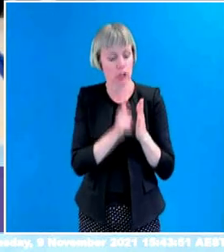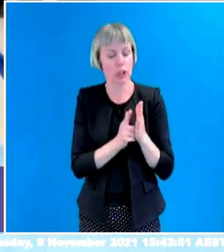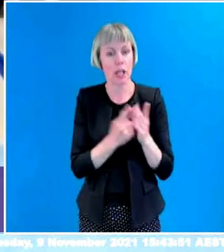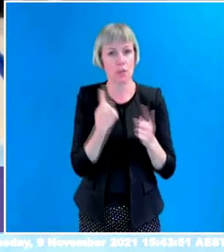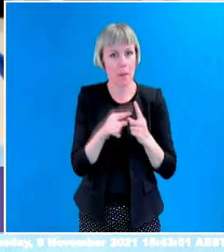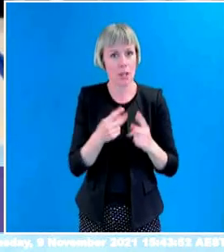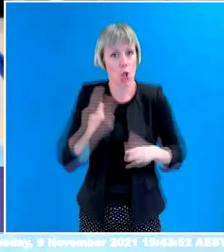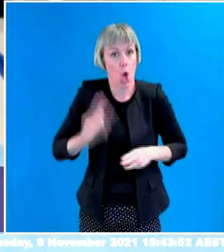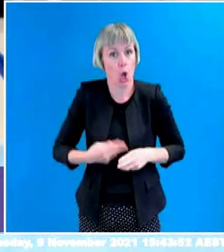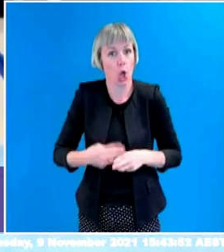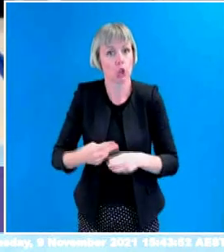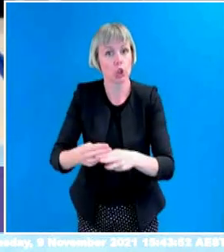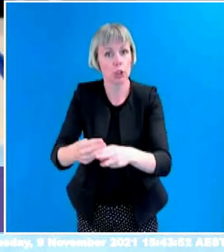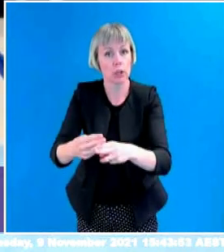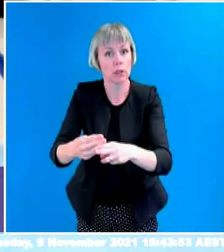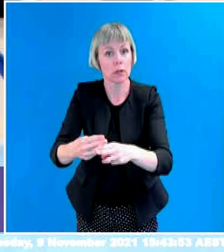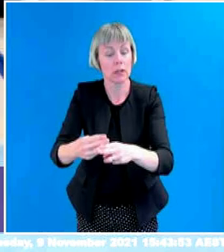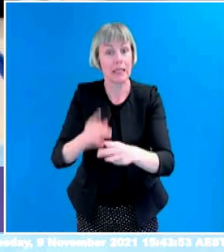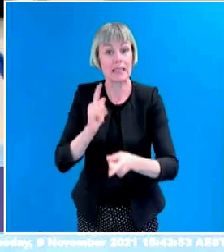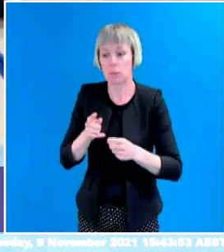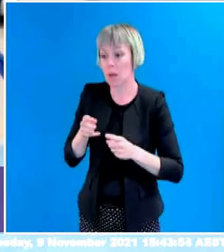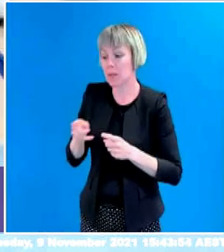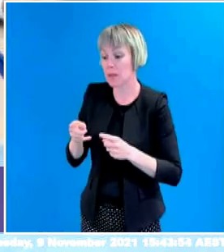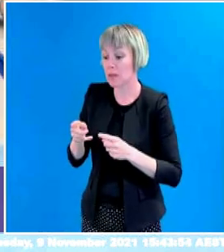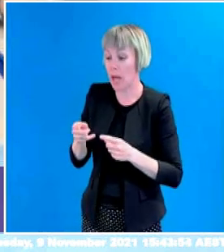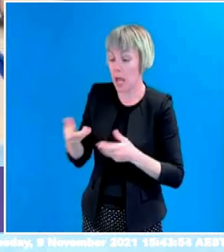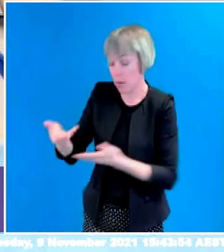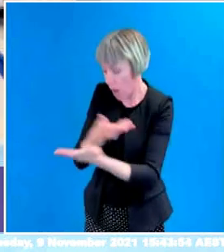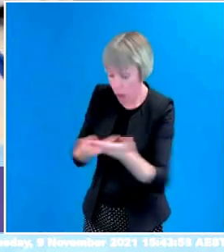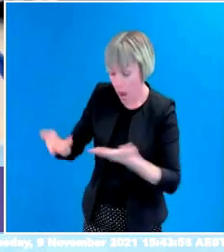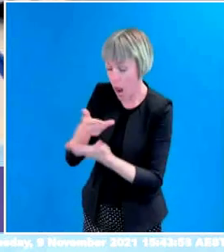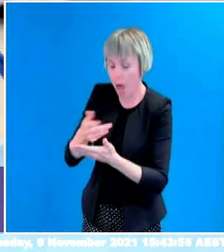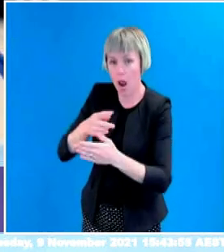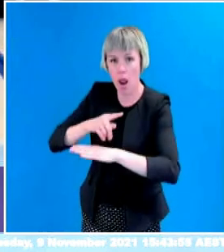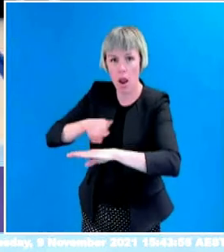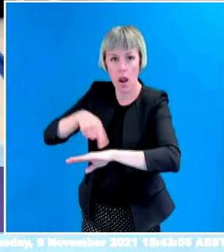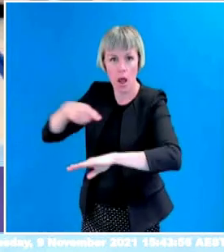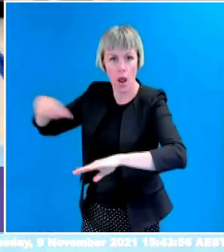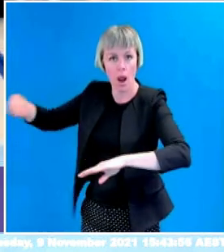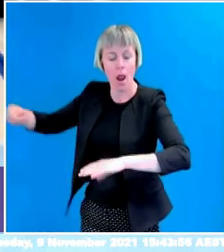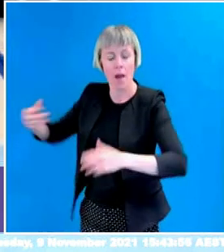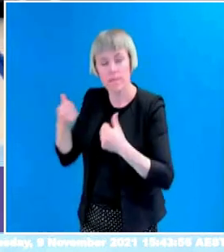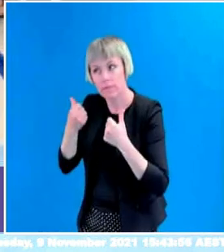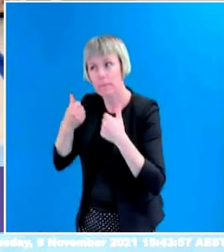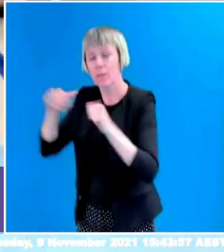until after legislation is passed, for example, and an associated criticism is